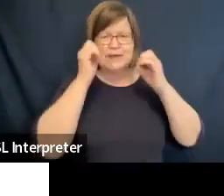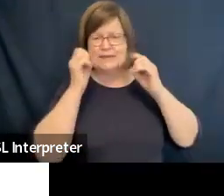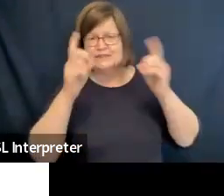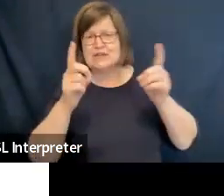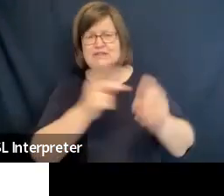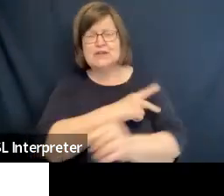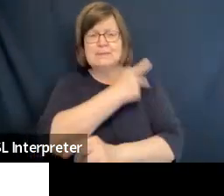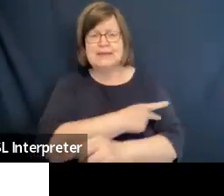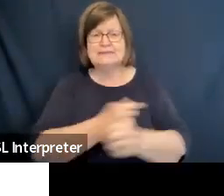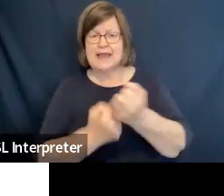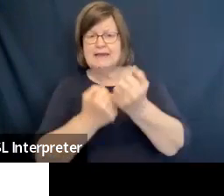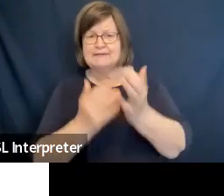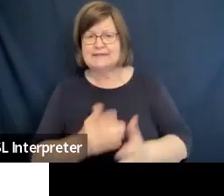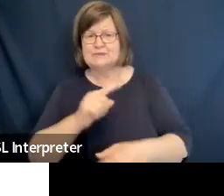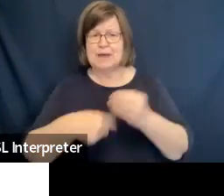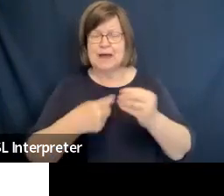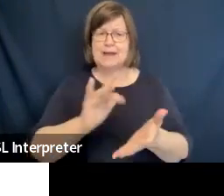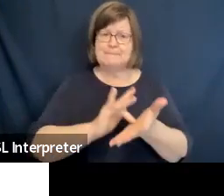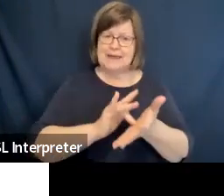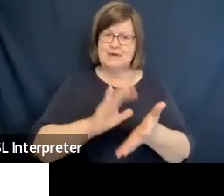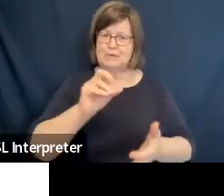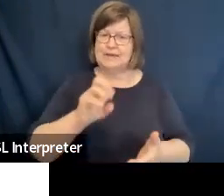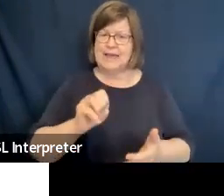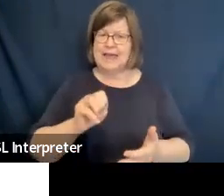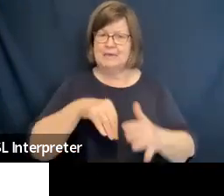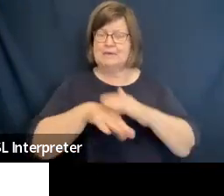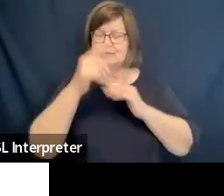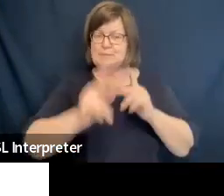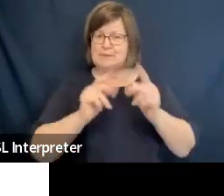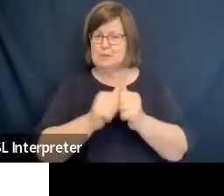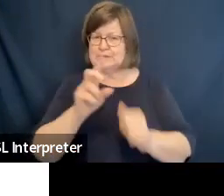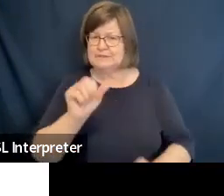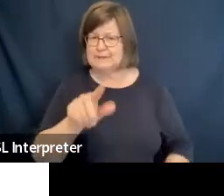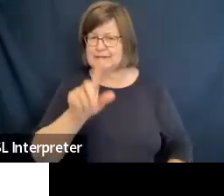advocates regarding medical care access for people with disabilities? Would such